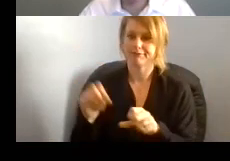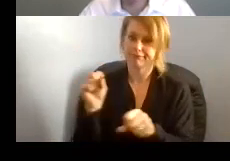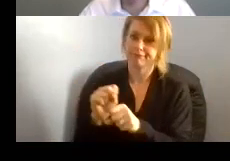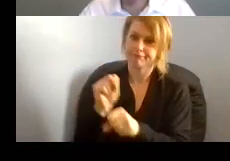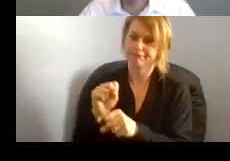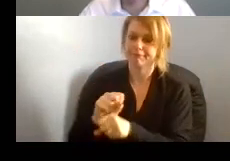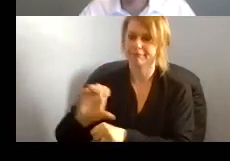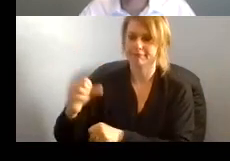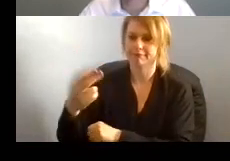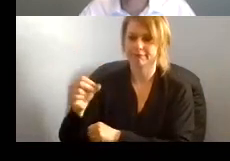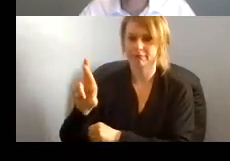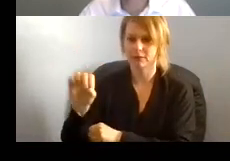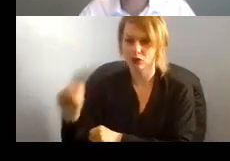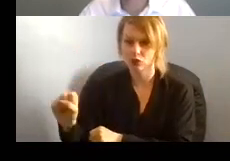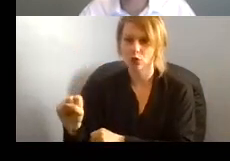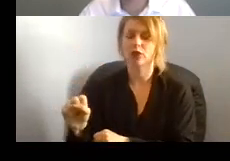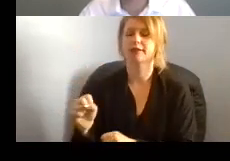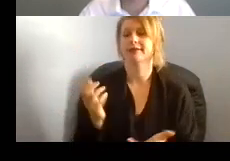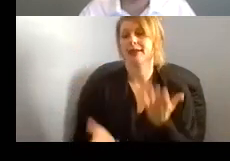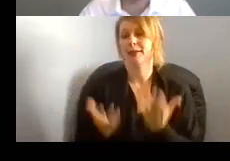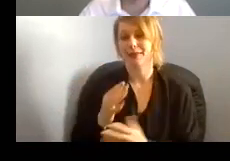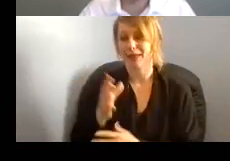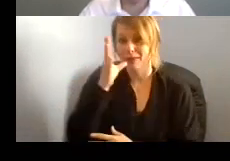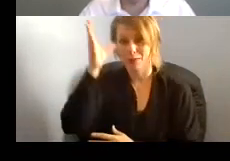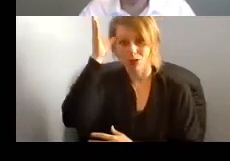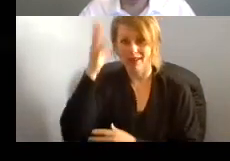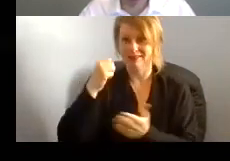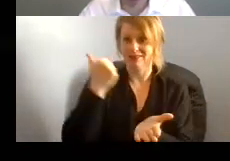of parental assistance, either because there’s only one instead of two adults